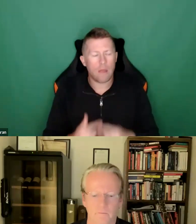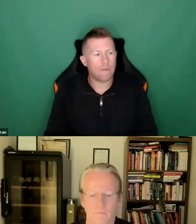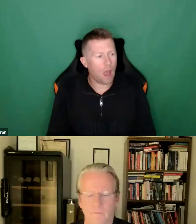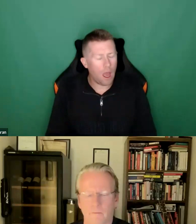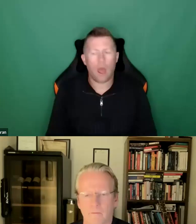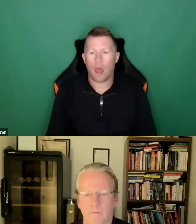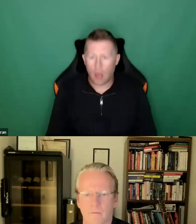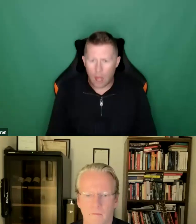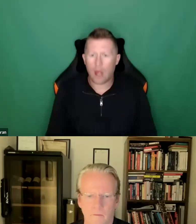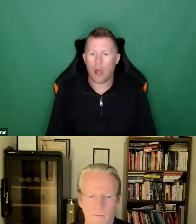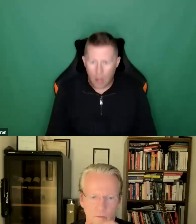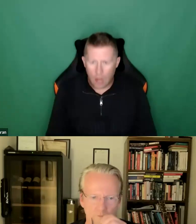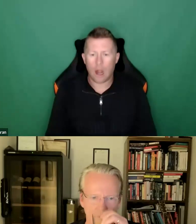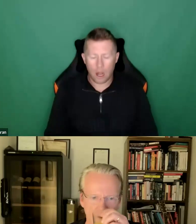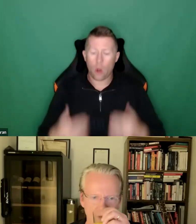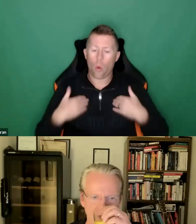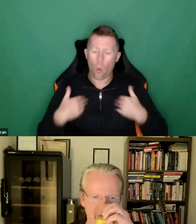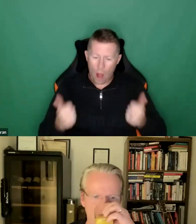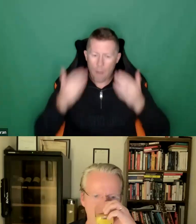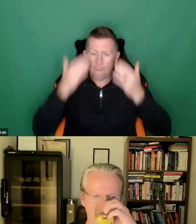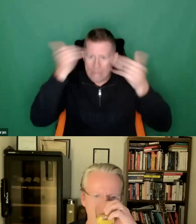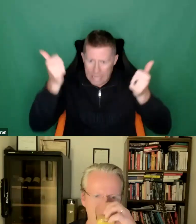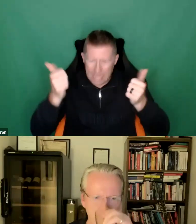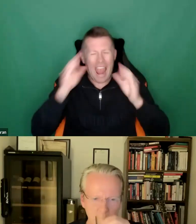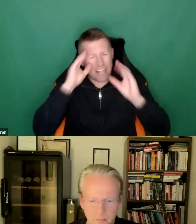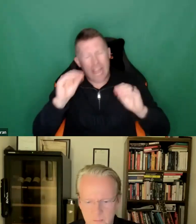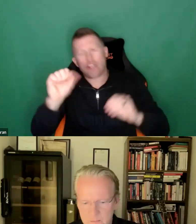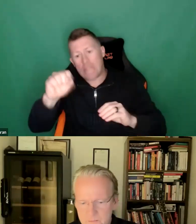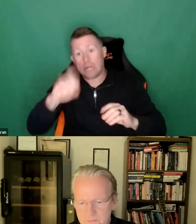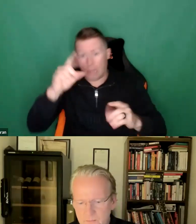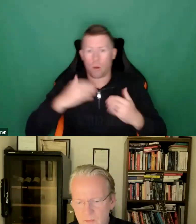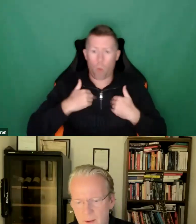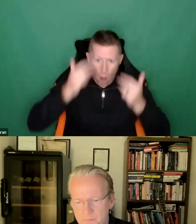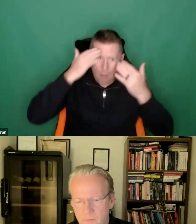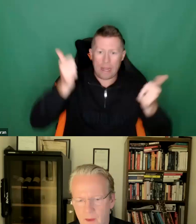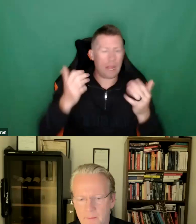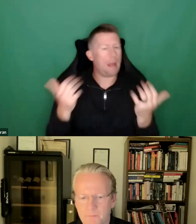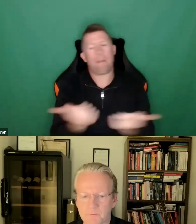that I think was accelerated by COVID. That said, "Schools are really important, they keep children safe.